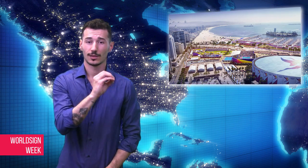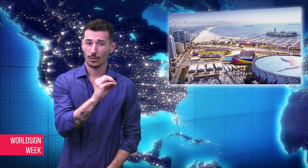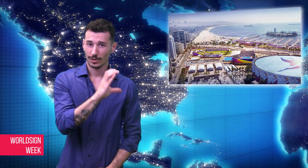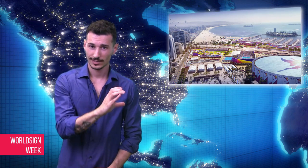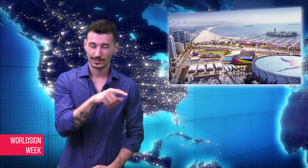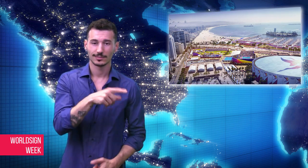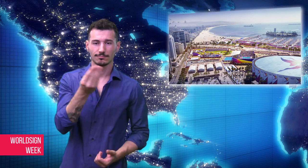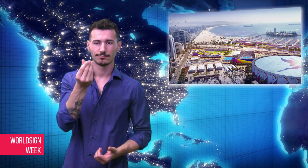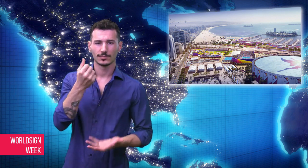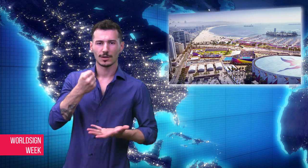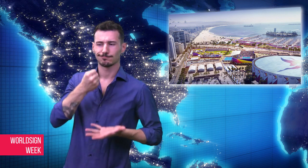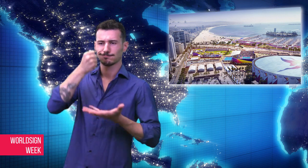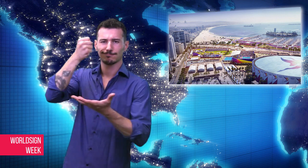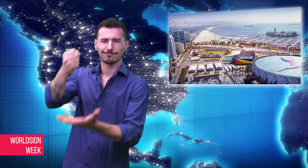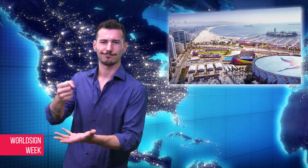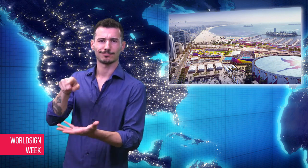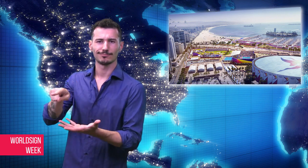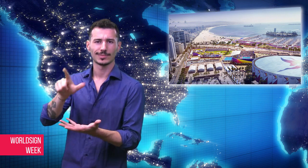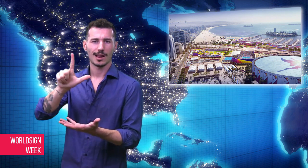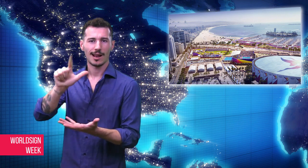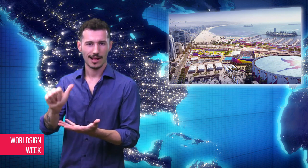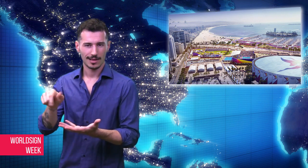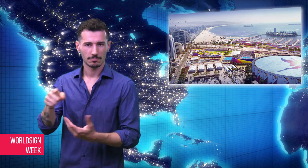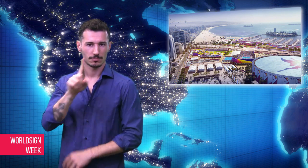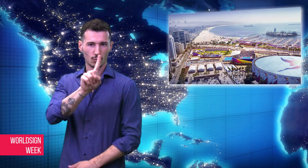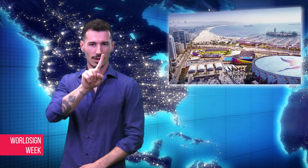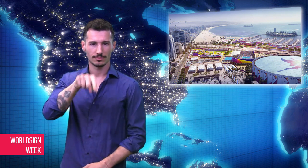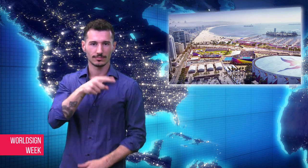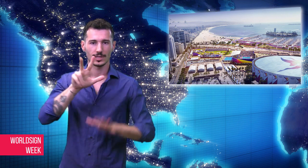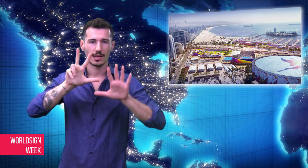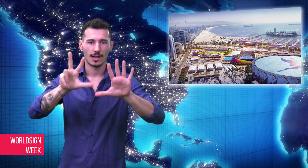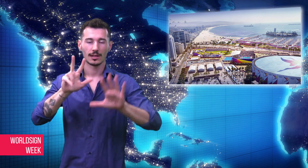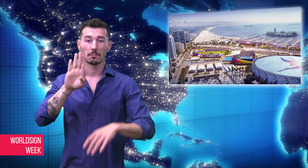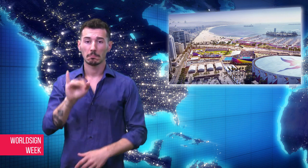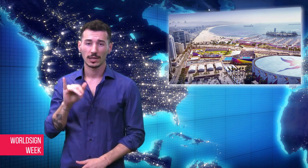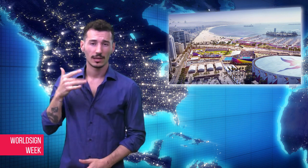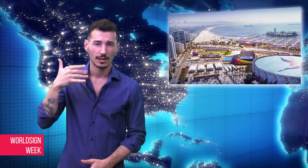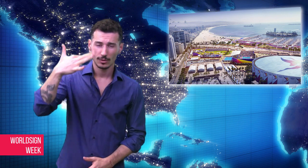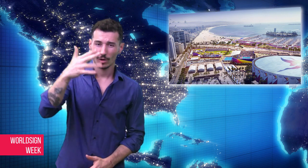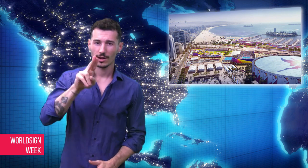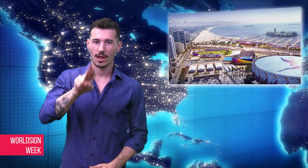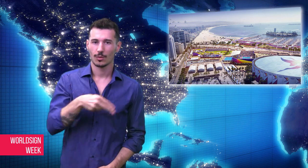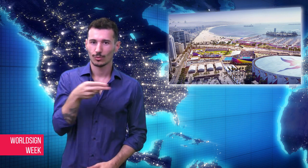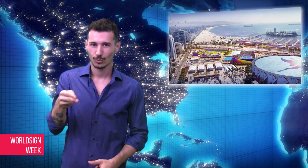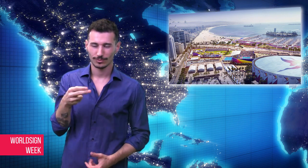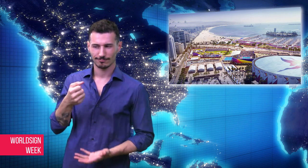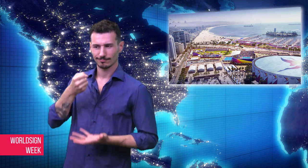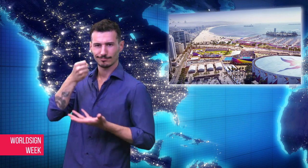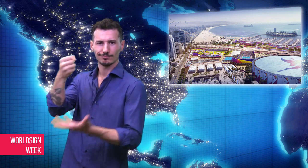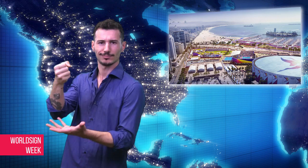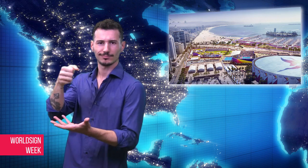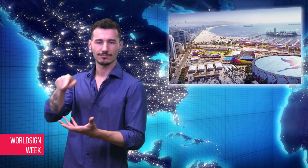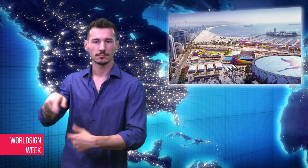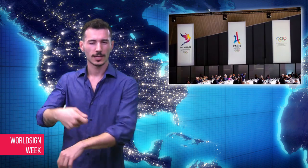IOC will advance L.A. 1.8 billion euros that is expected to cover the